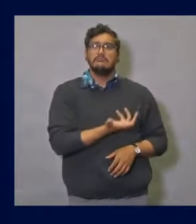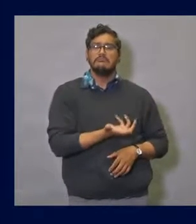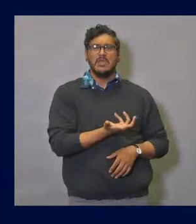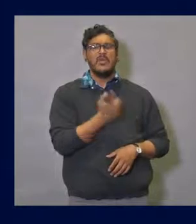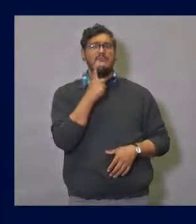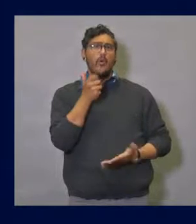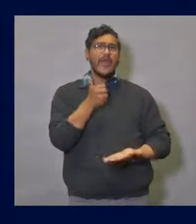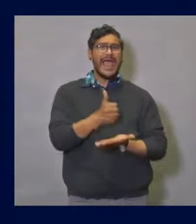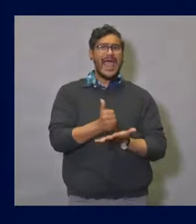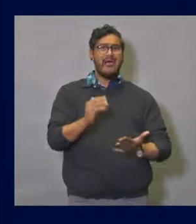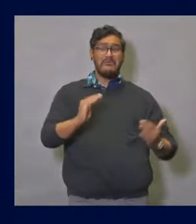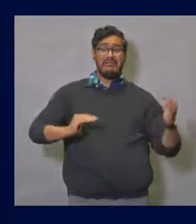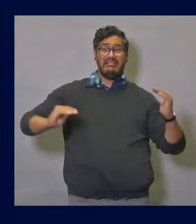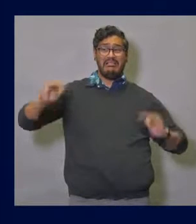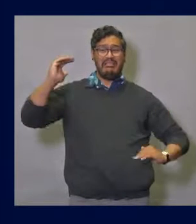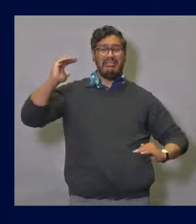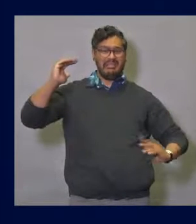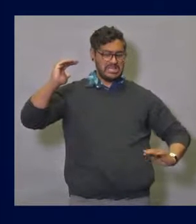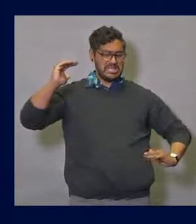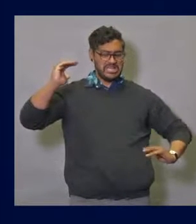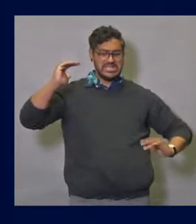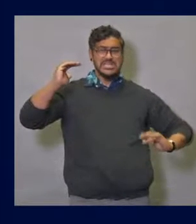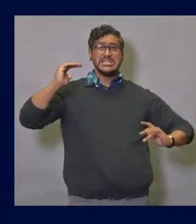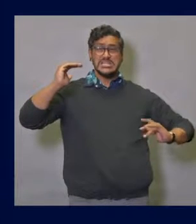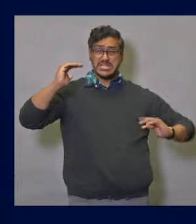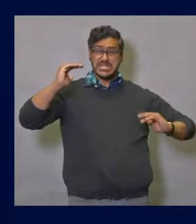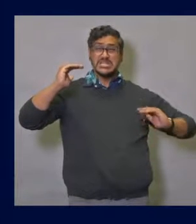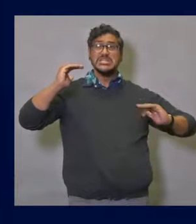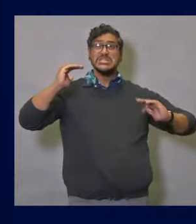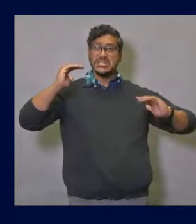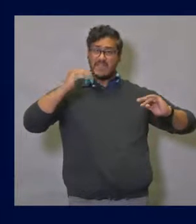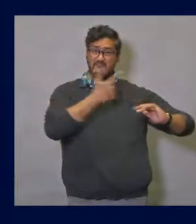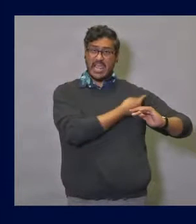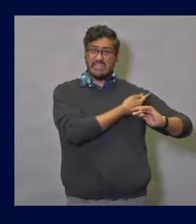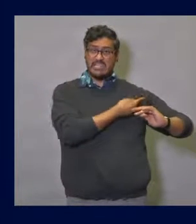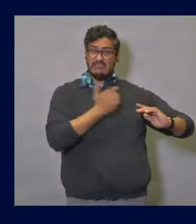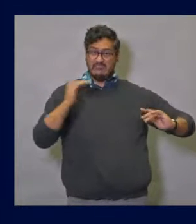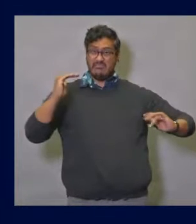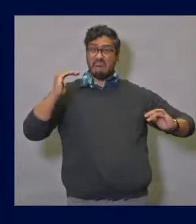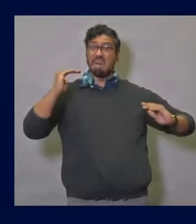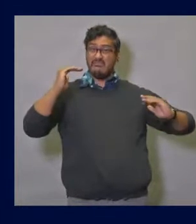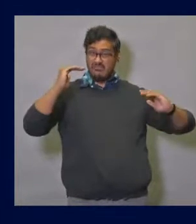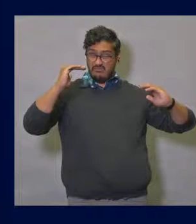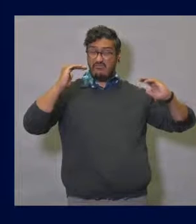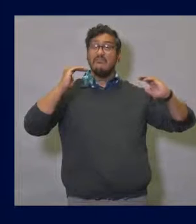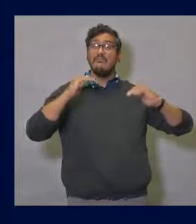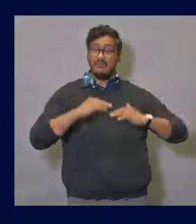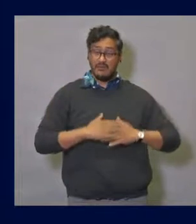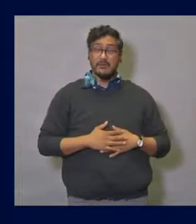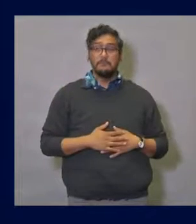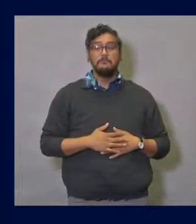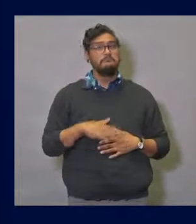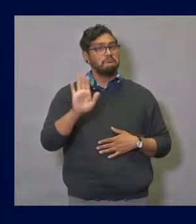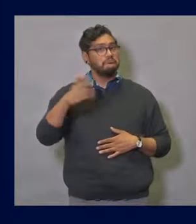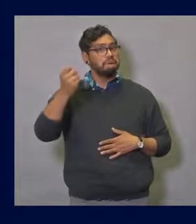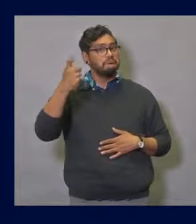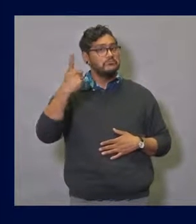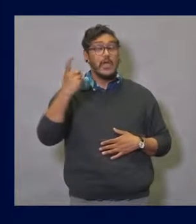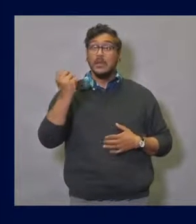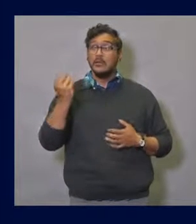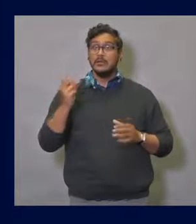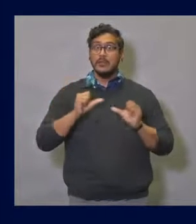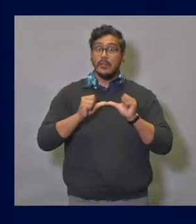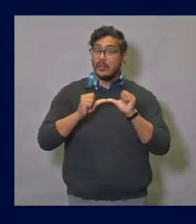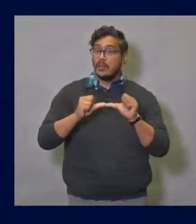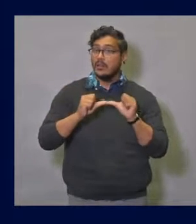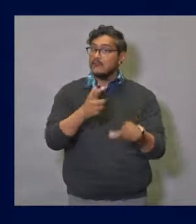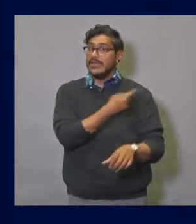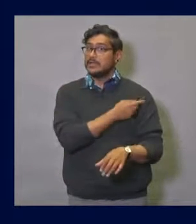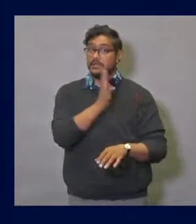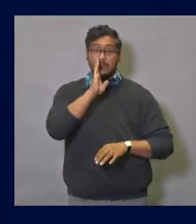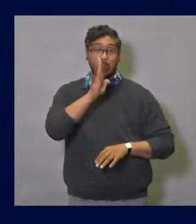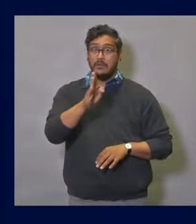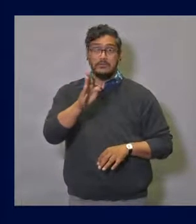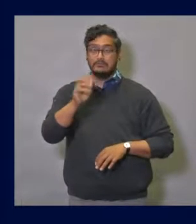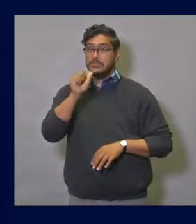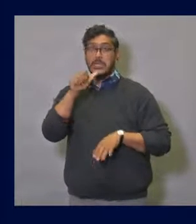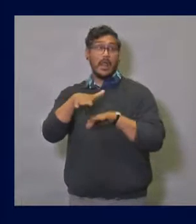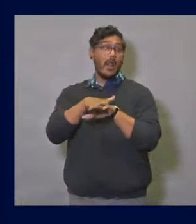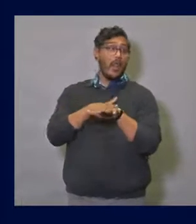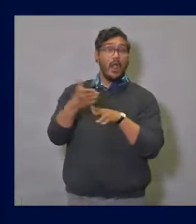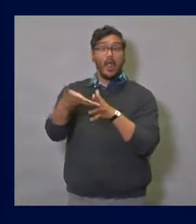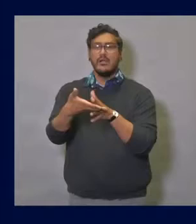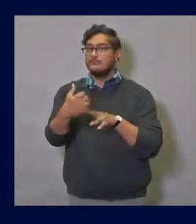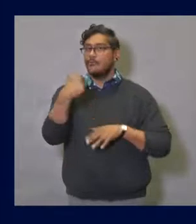SUPERVISIÓN LOCAL DE LA